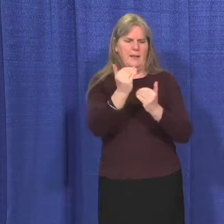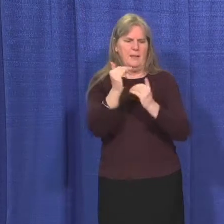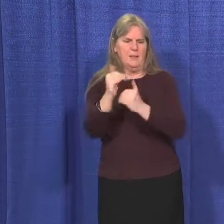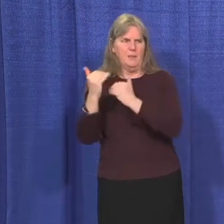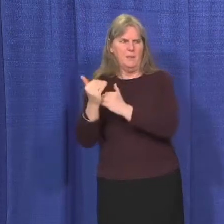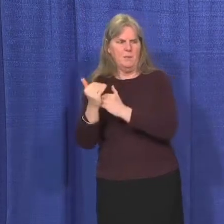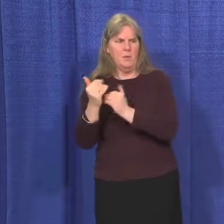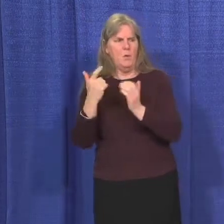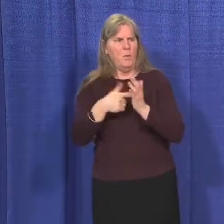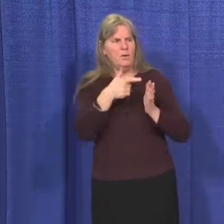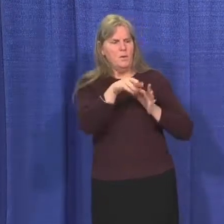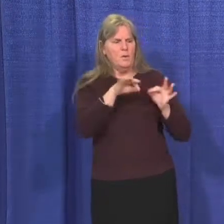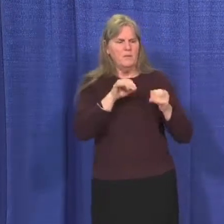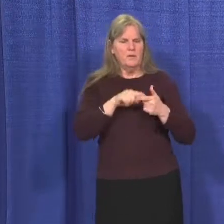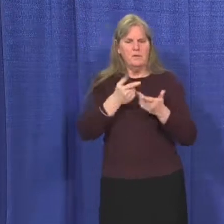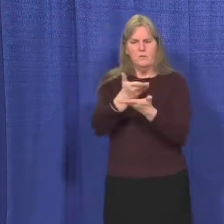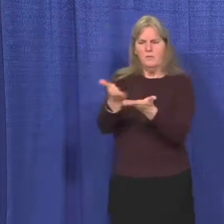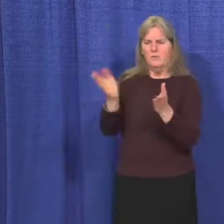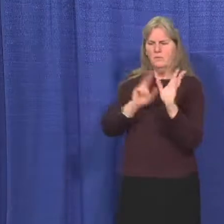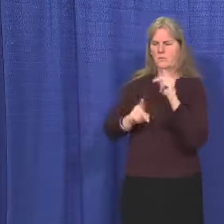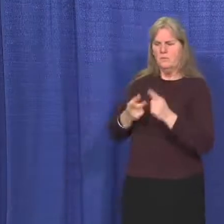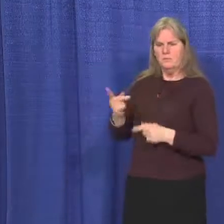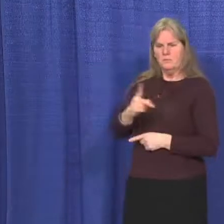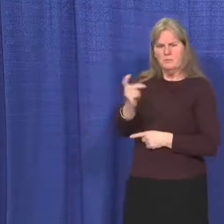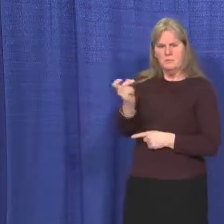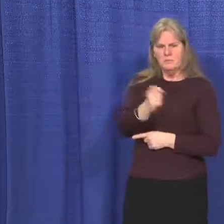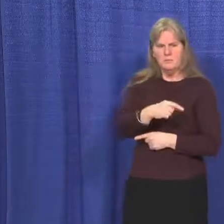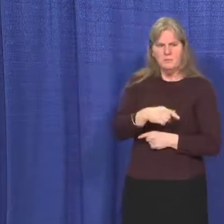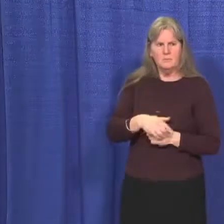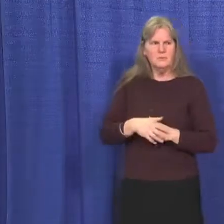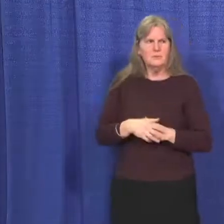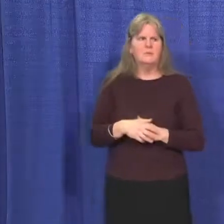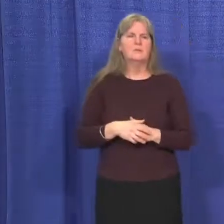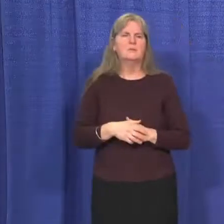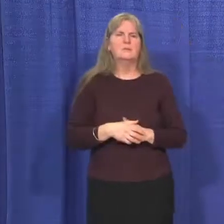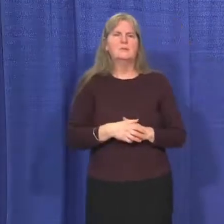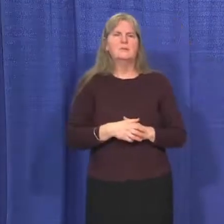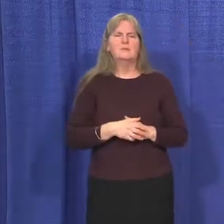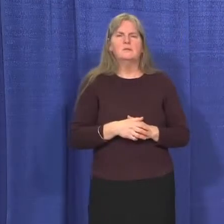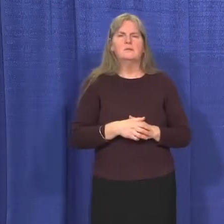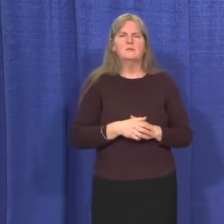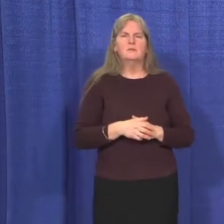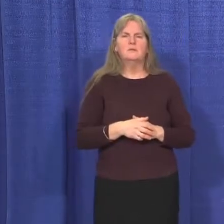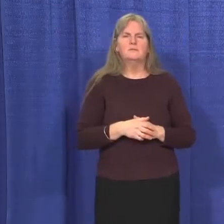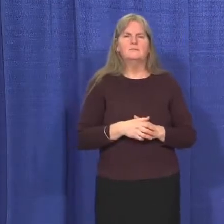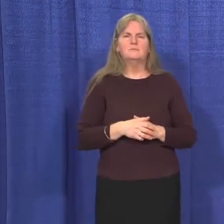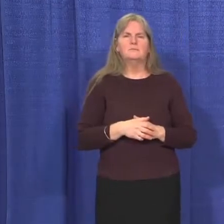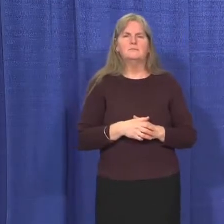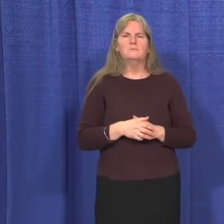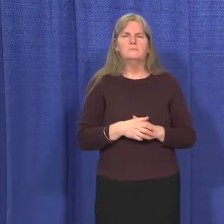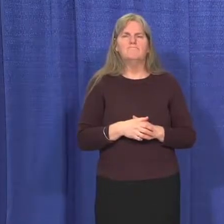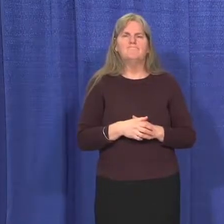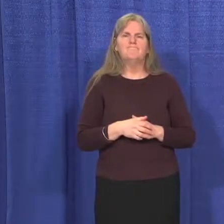What would be your message to those people specifically?